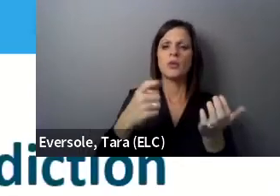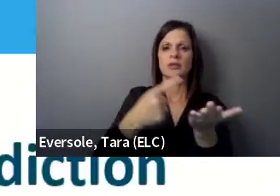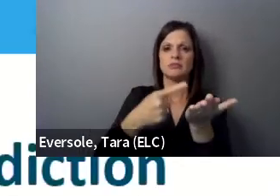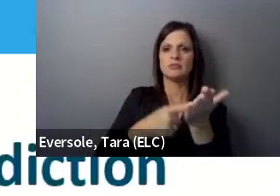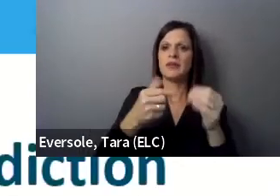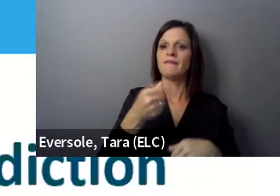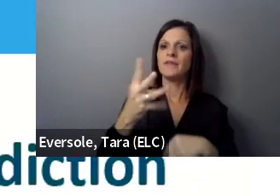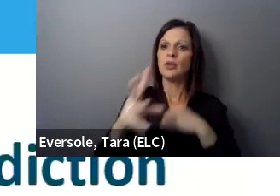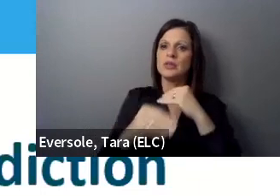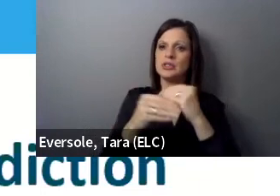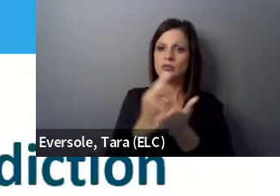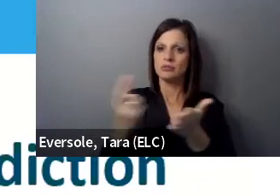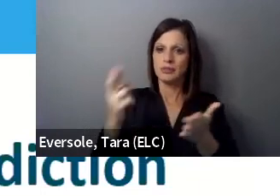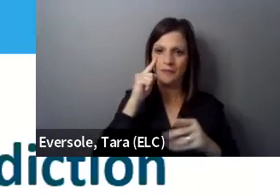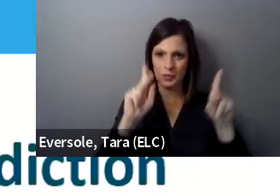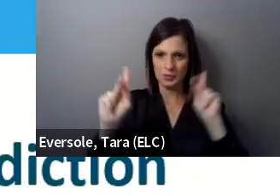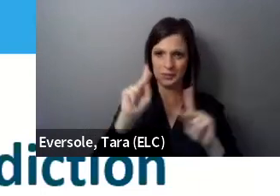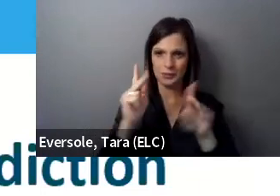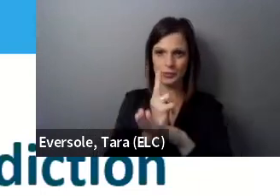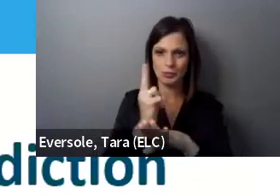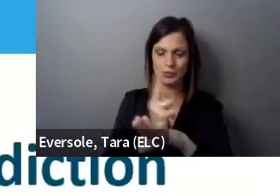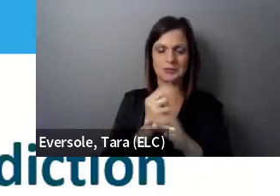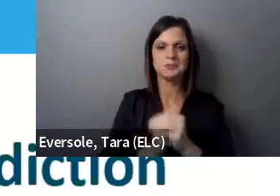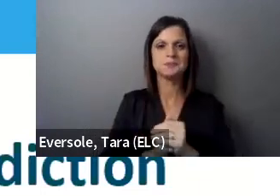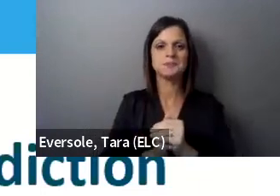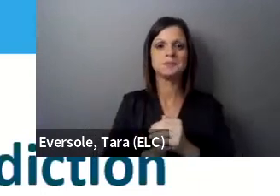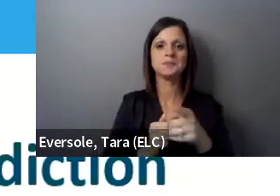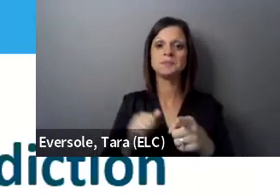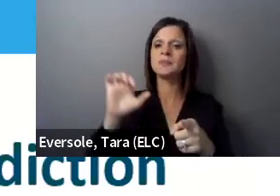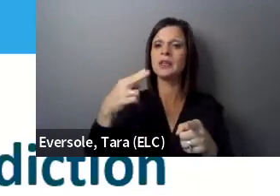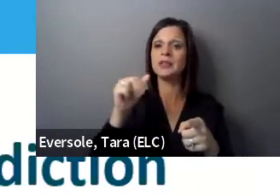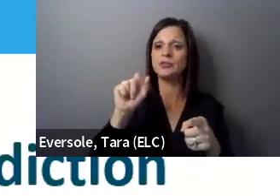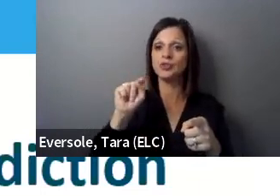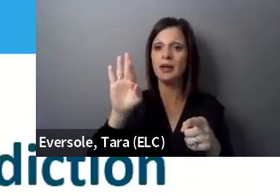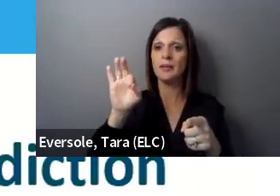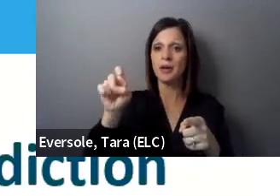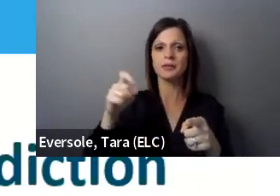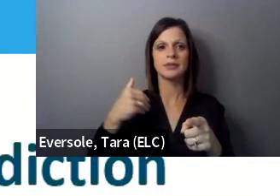a few additional resources for folks. I am including in the chat I link to the Shatterproof addiction stigma index